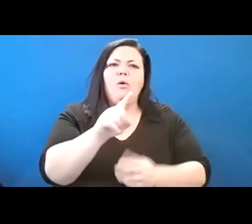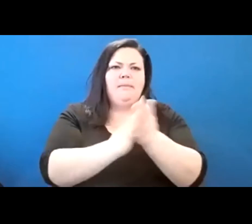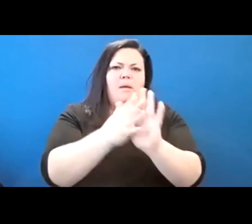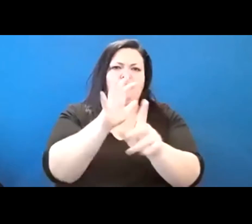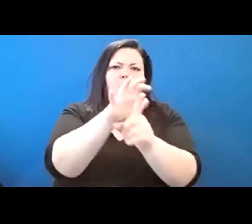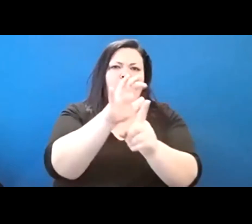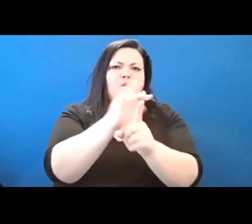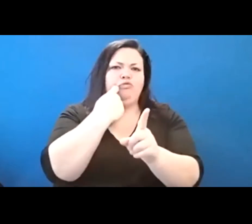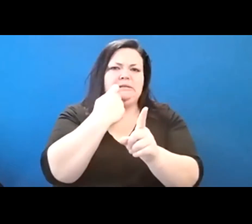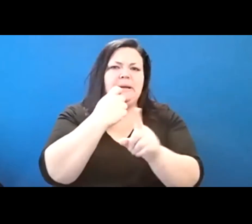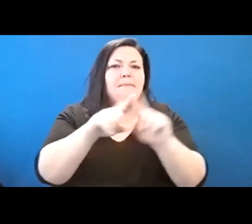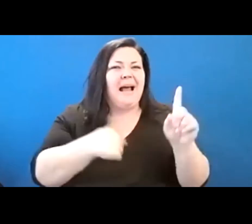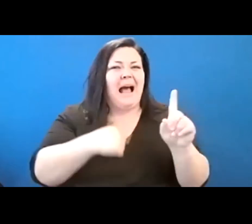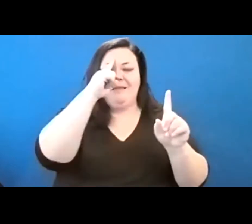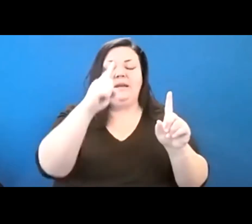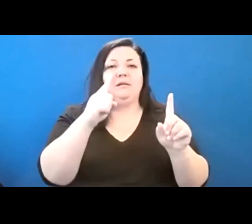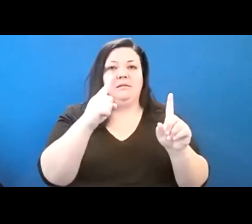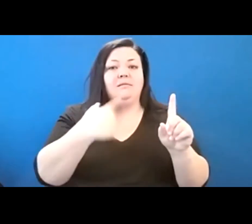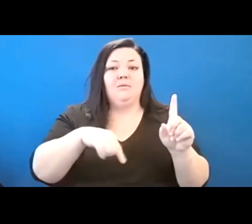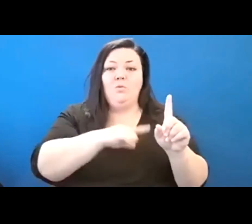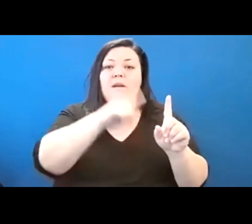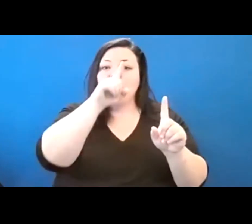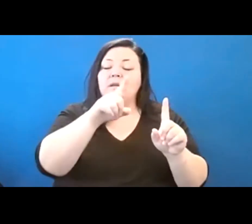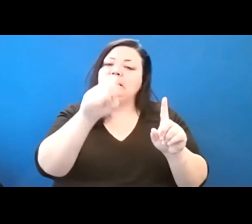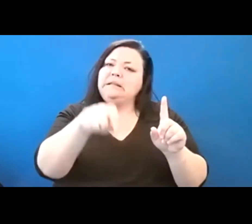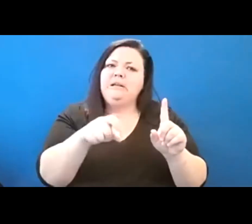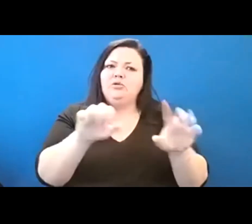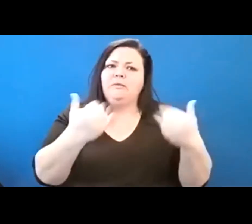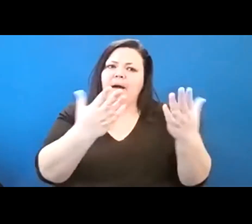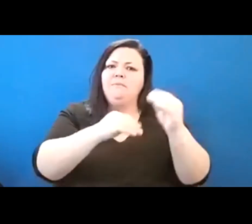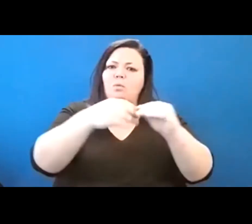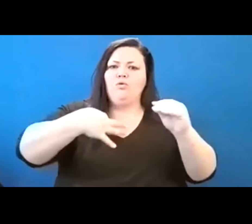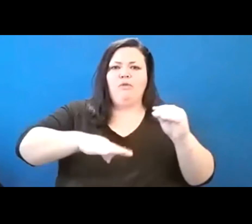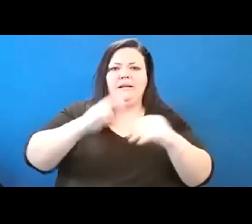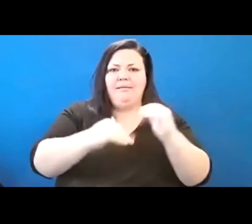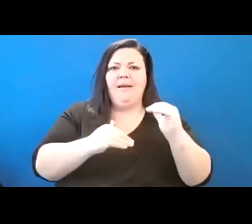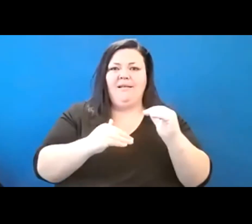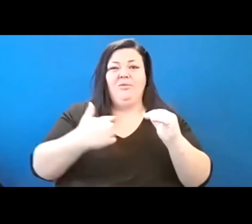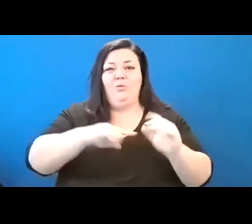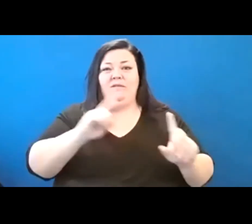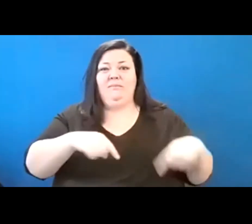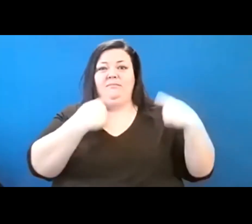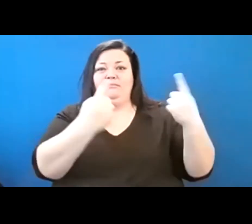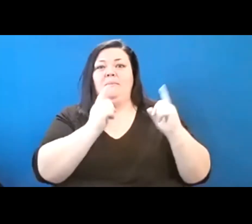but i think that we need to give it more credit than it's been given um in the past and really see